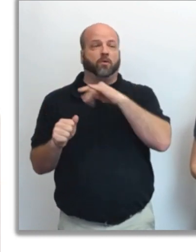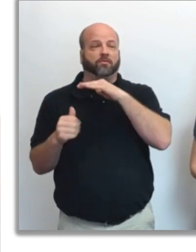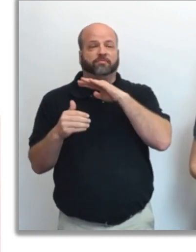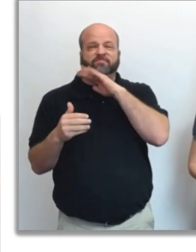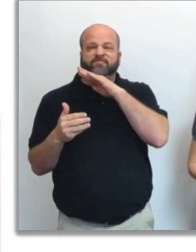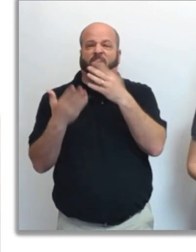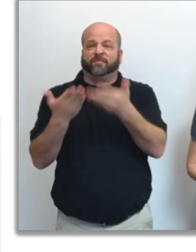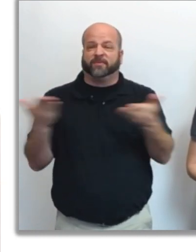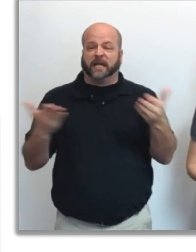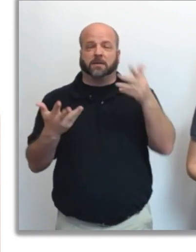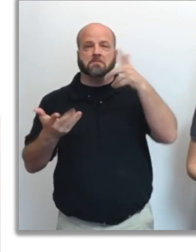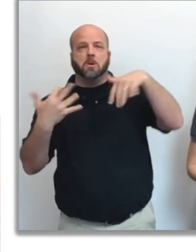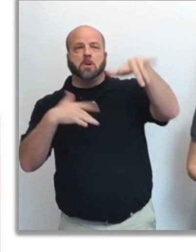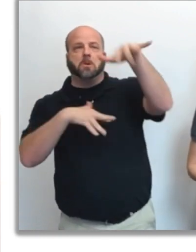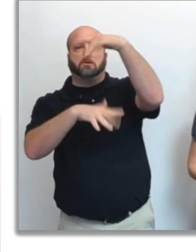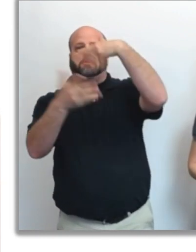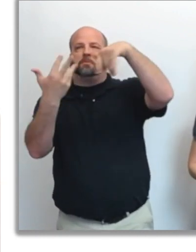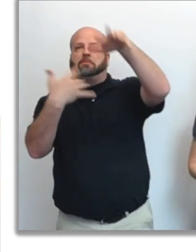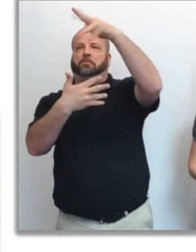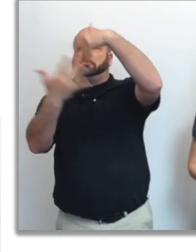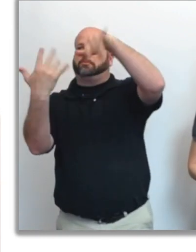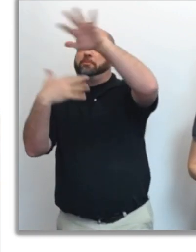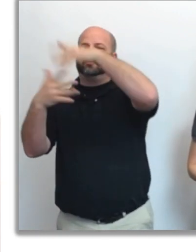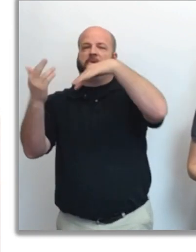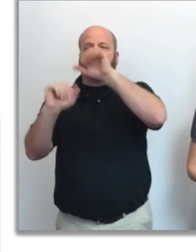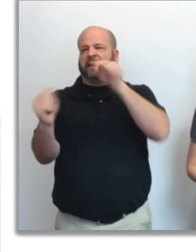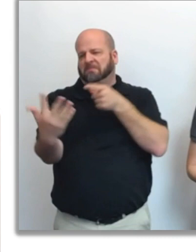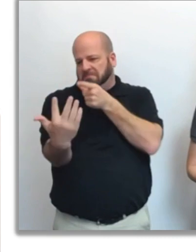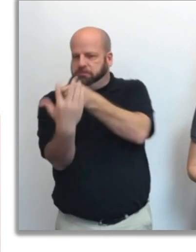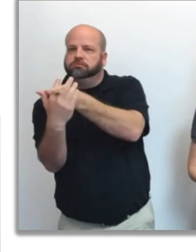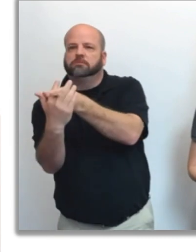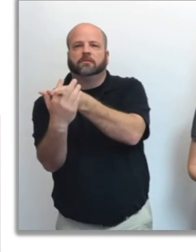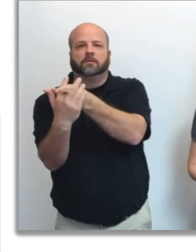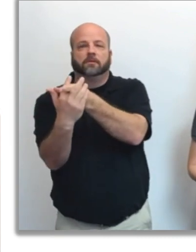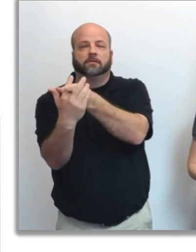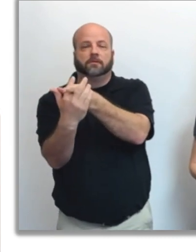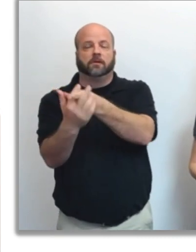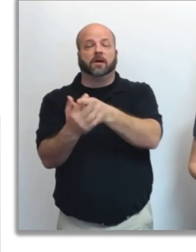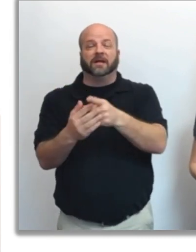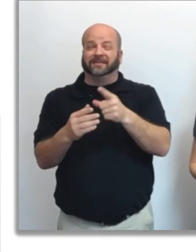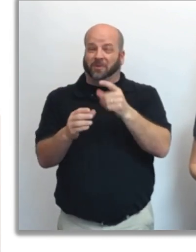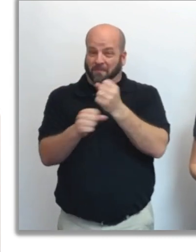Loose objects can turn into flying missiles during hurricanes, so make sure you are properly